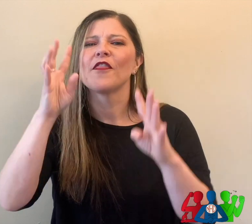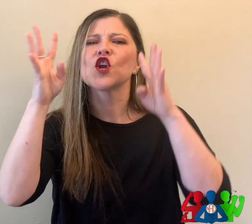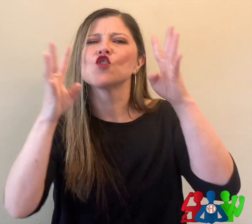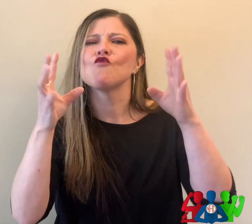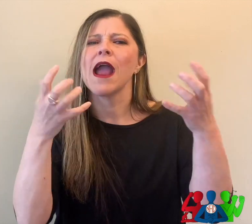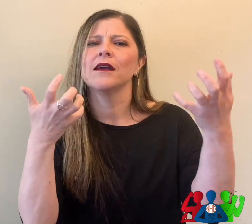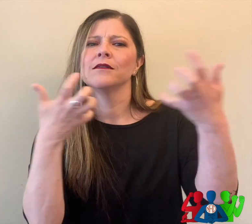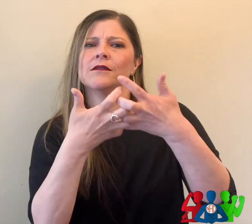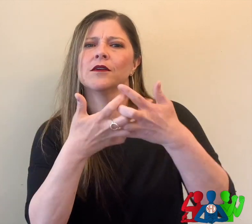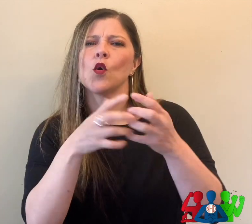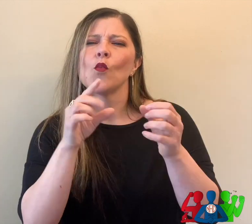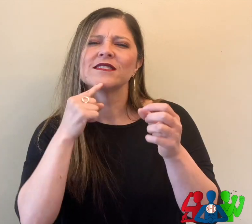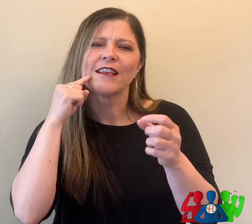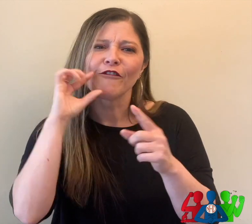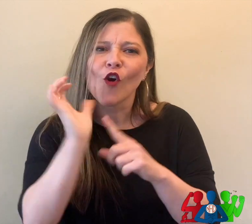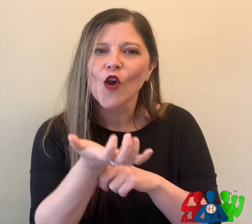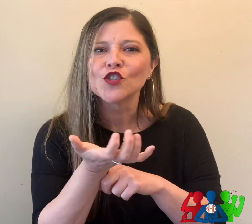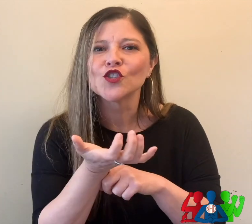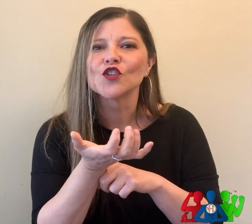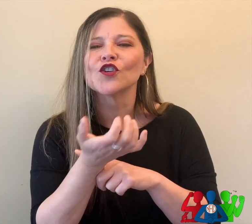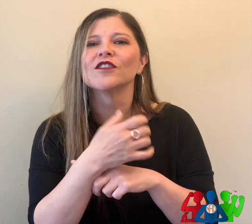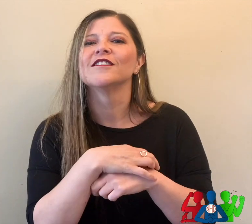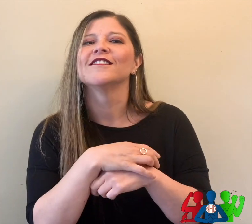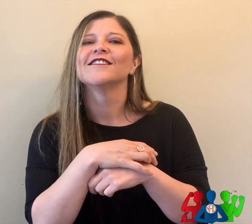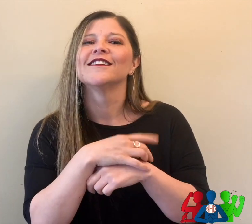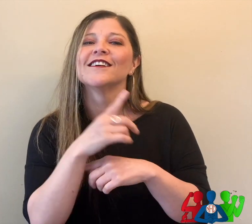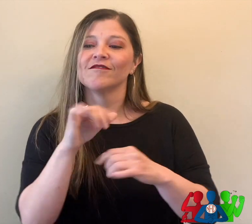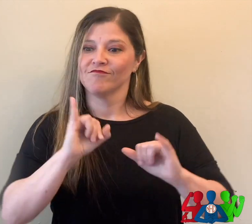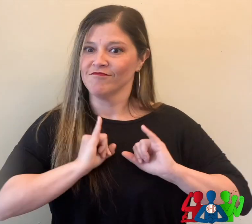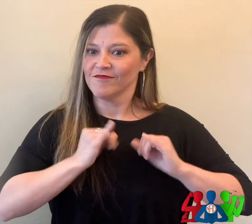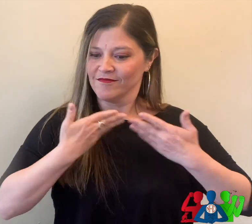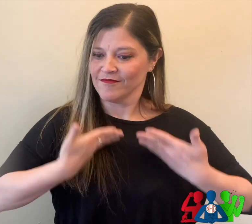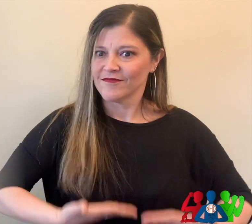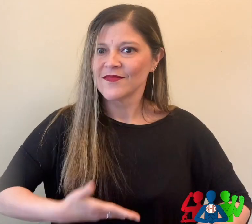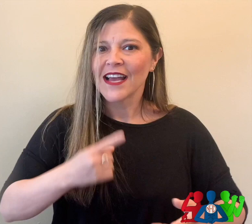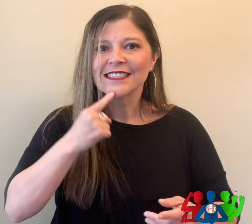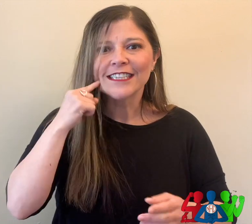do something similar with your school name or some other acronym to ask students how they